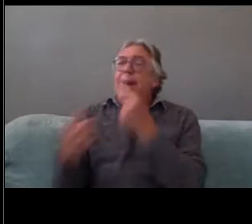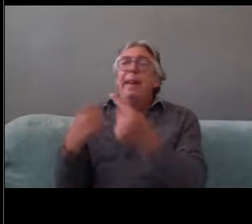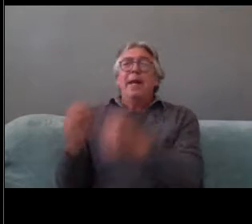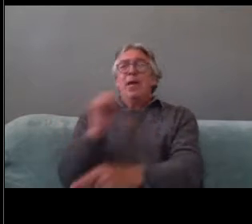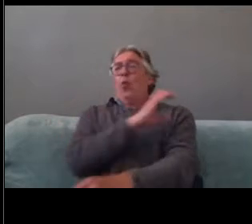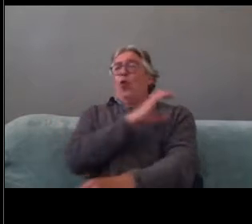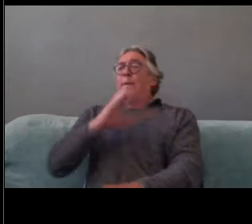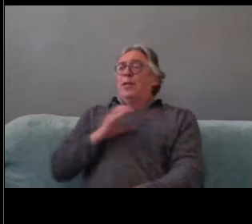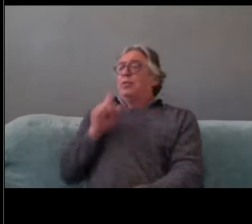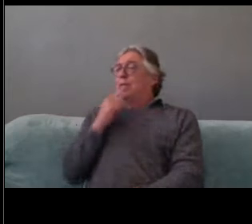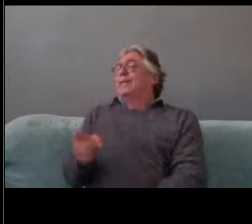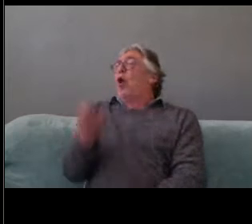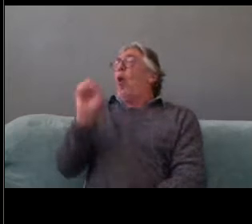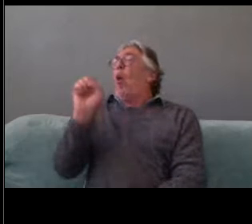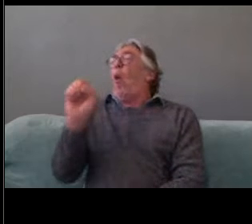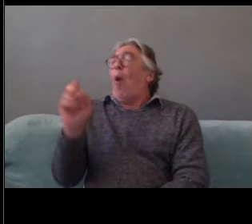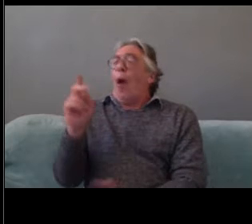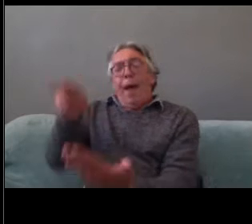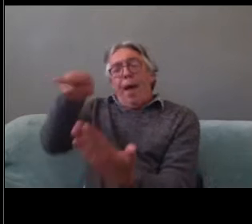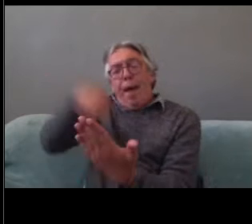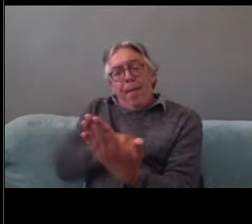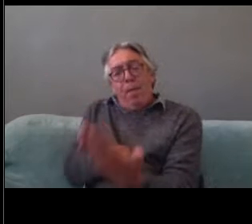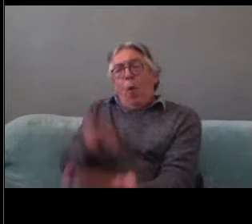the Commission approval to modify the programmes.